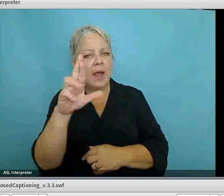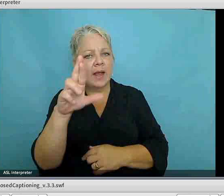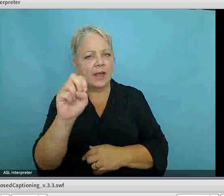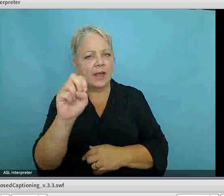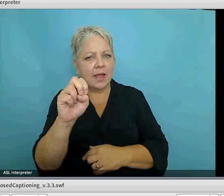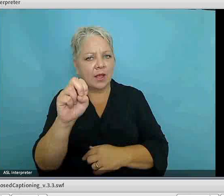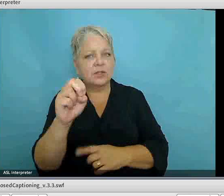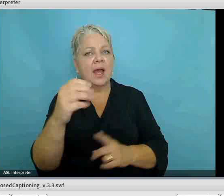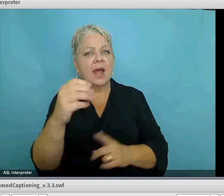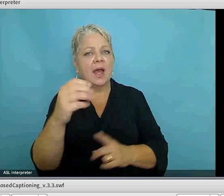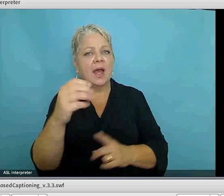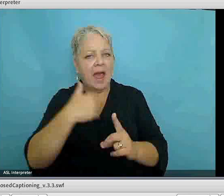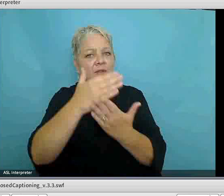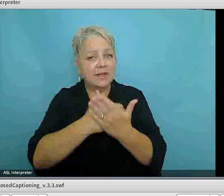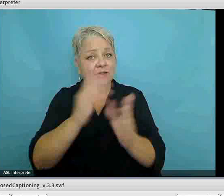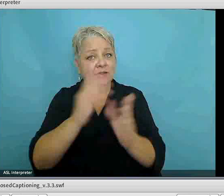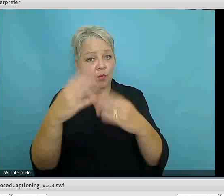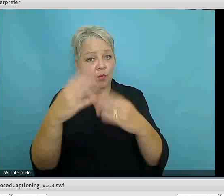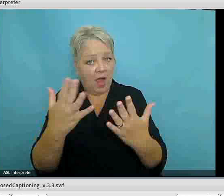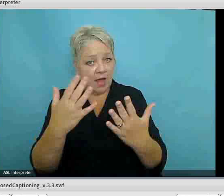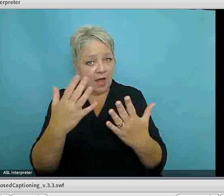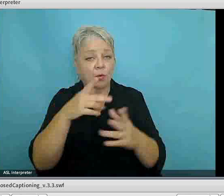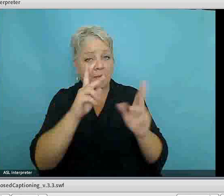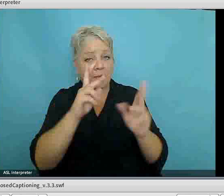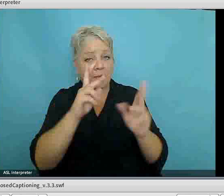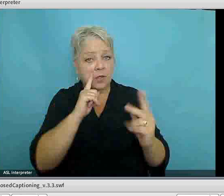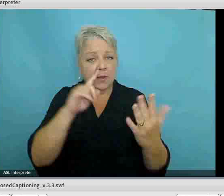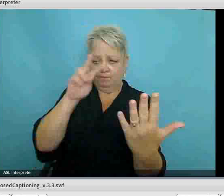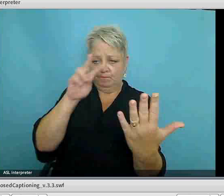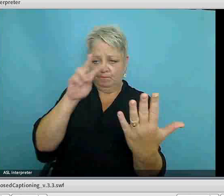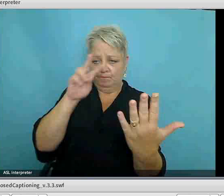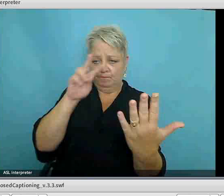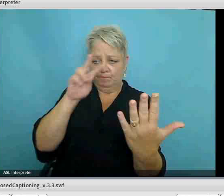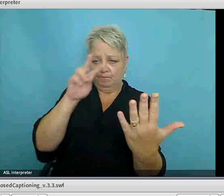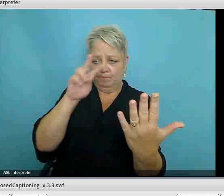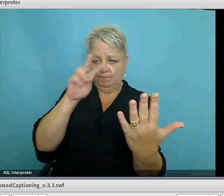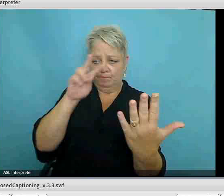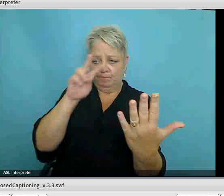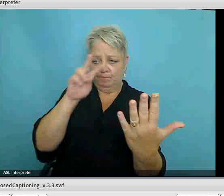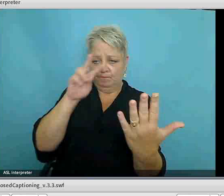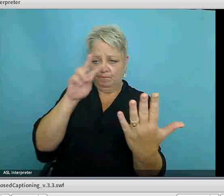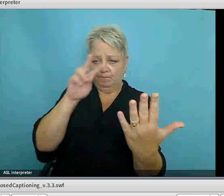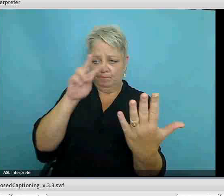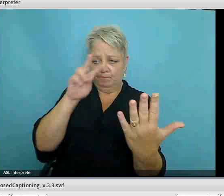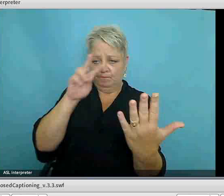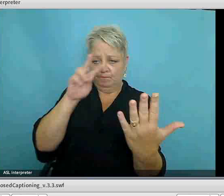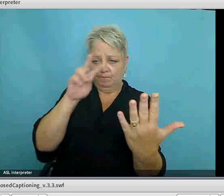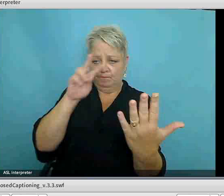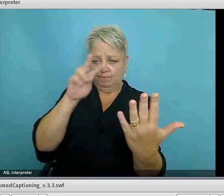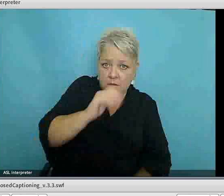The One Care plans have websites that contain their provider list.